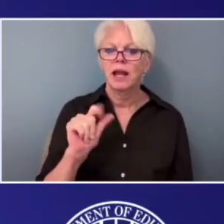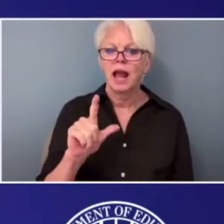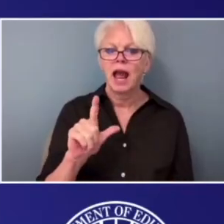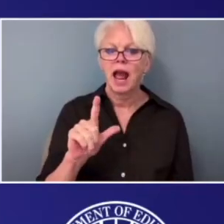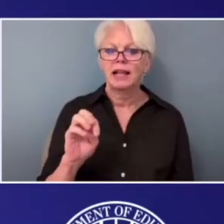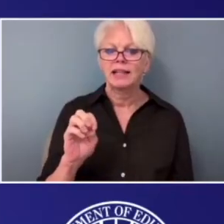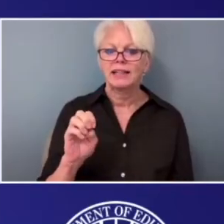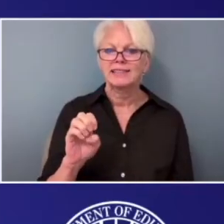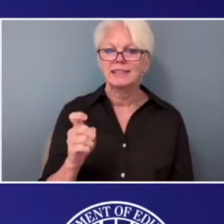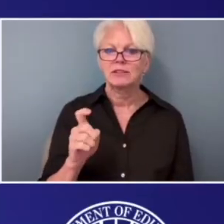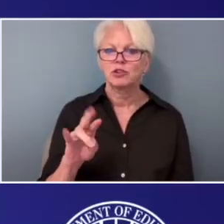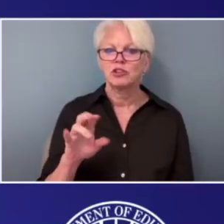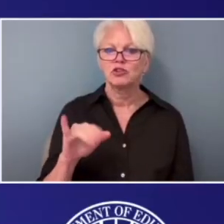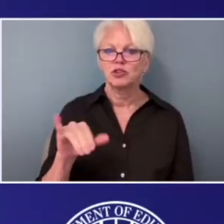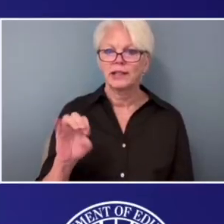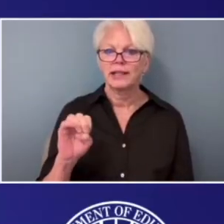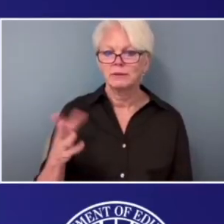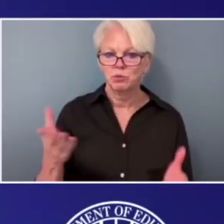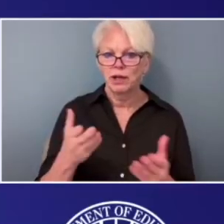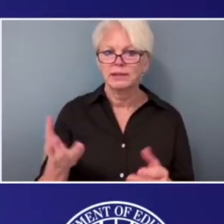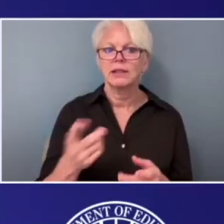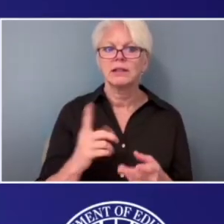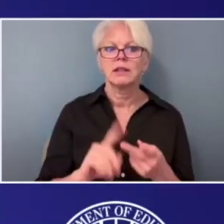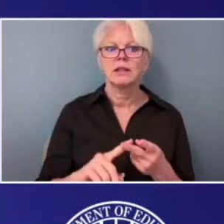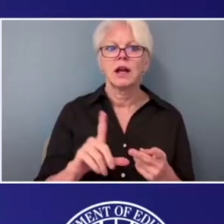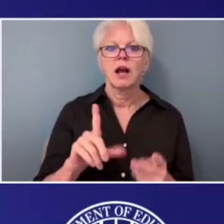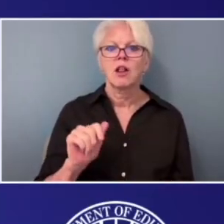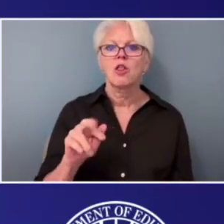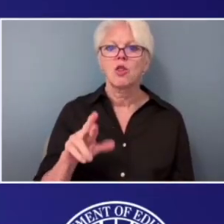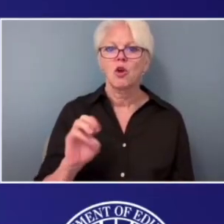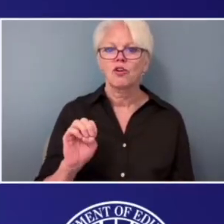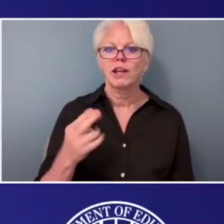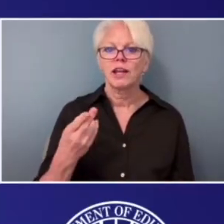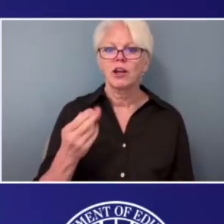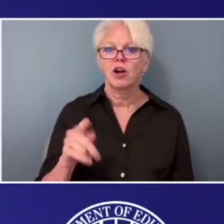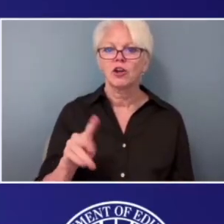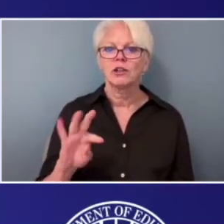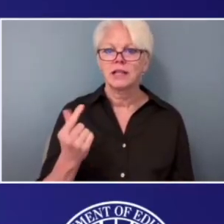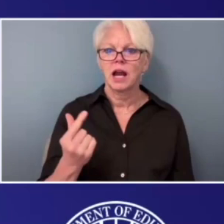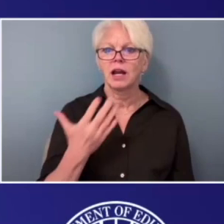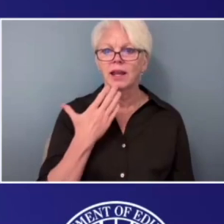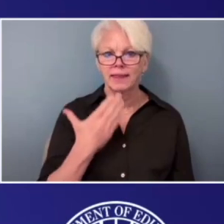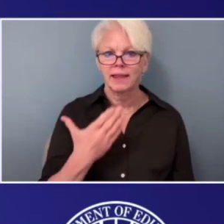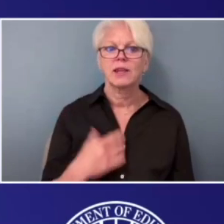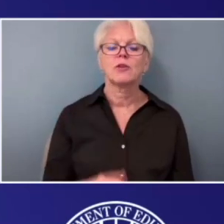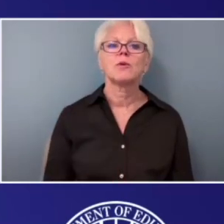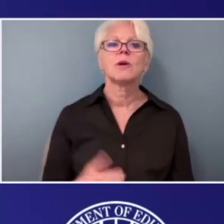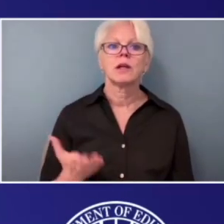Thank you. Lori Hartung. Thank you. Organizations representing